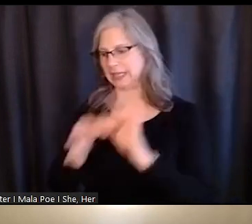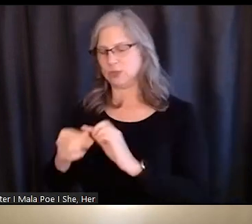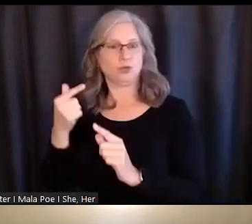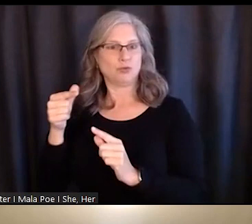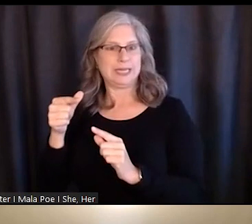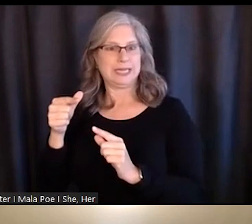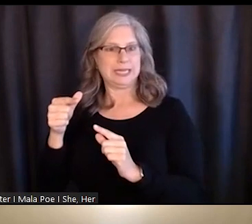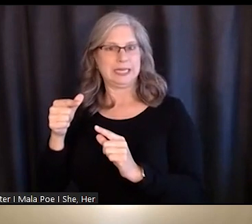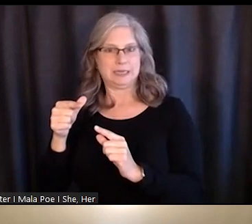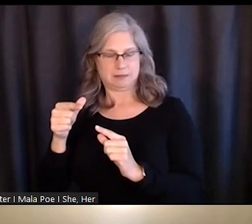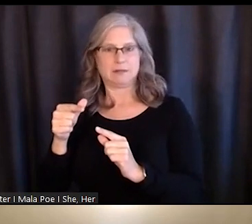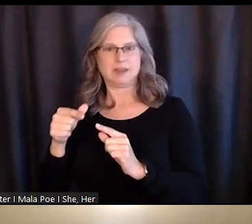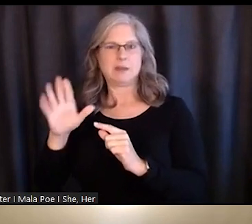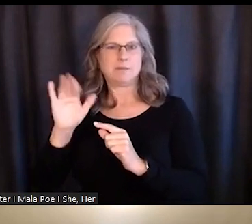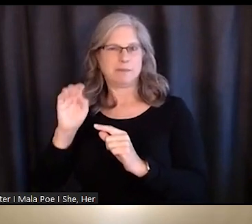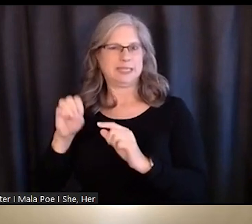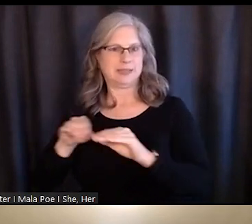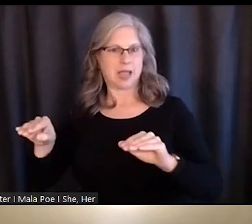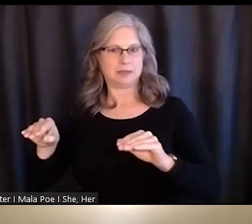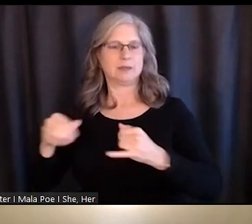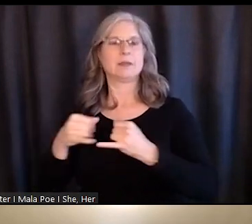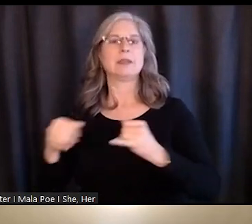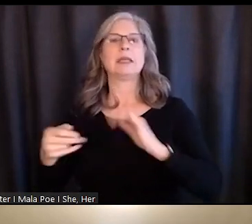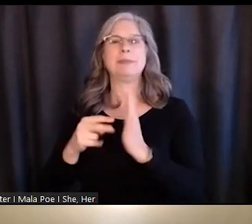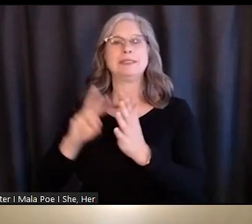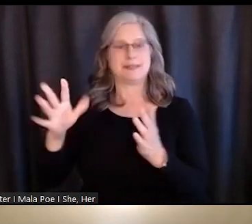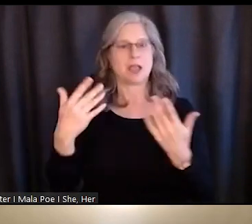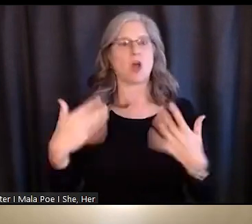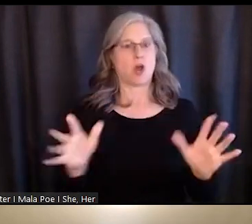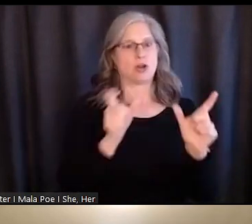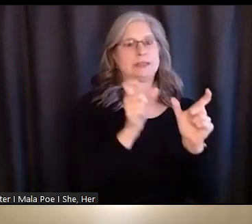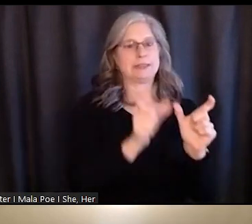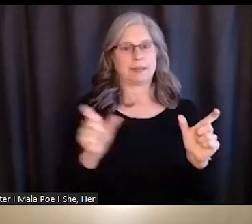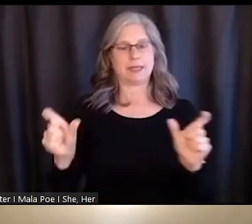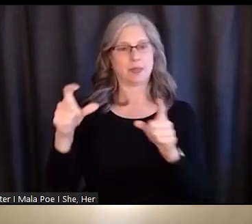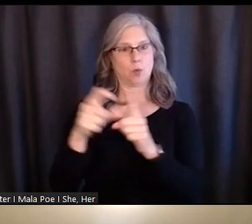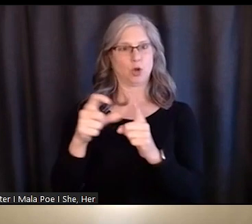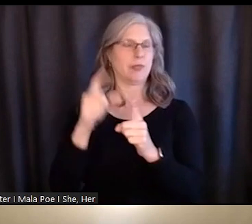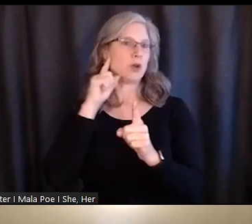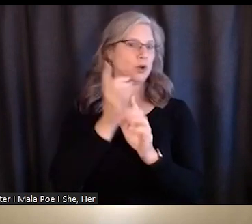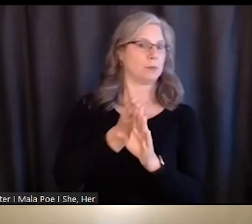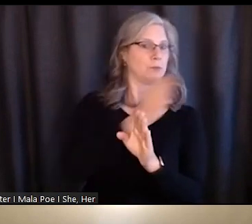And this suggests that they're segmenting the word that they heard previously in the preceding sentence